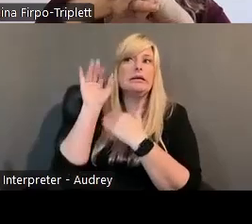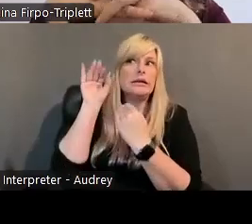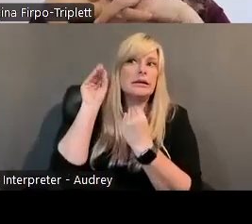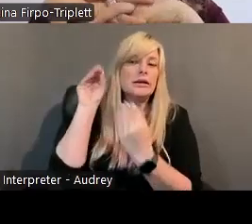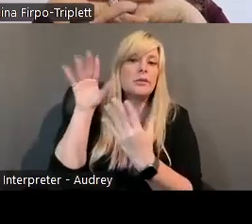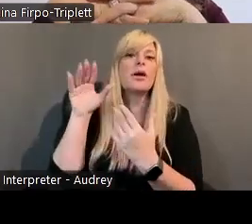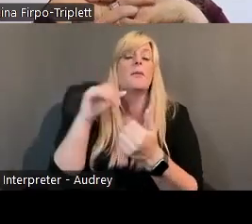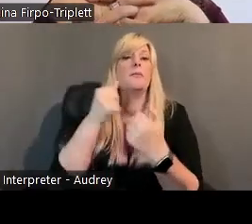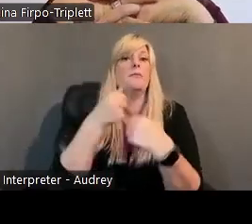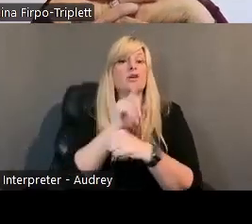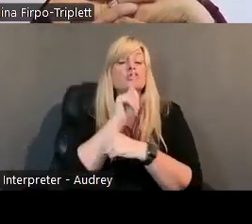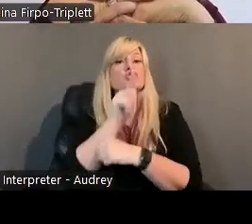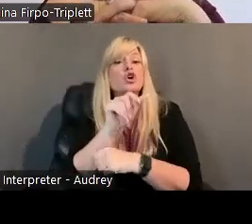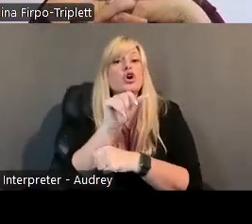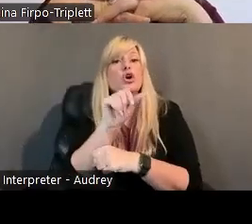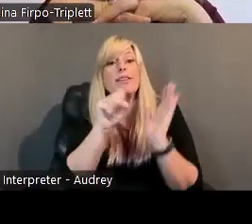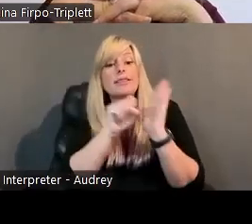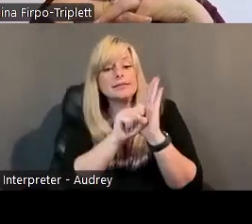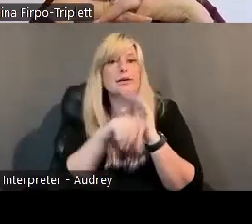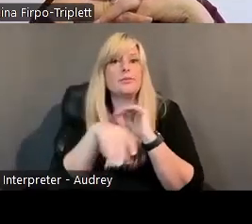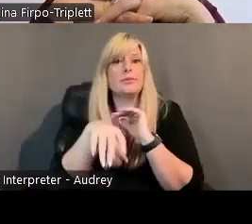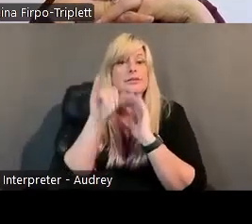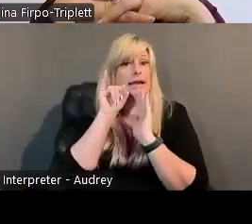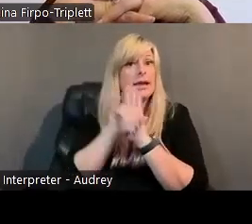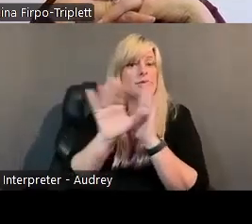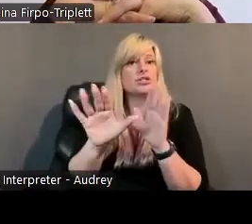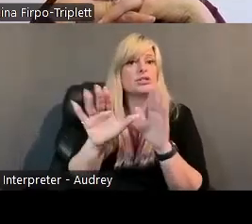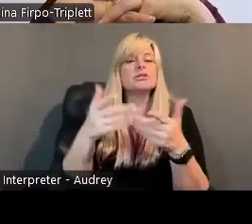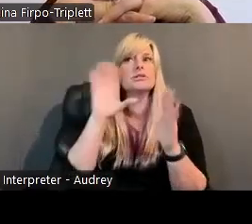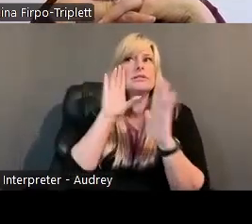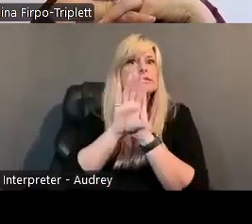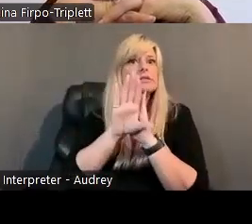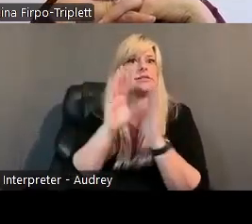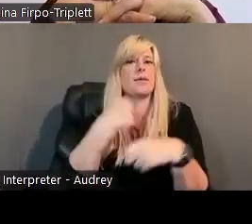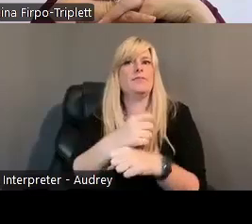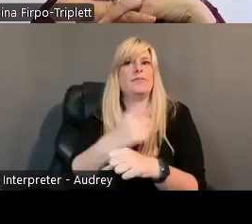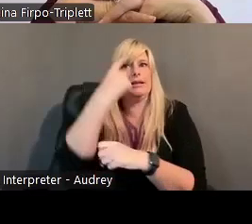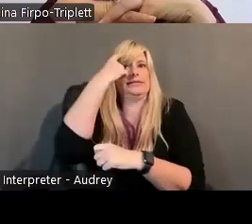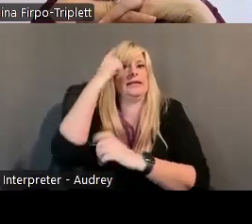and images we used for the platform made sense to our audience. So at one point replaced a smiley